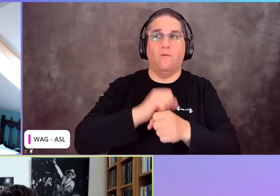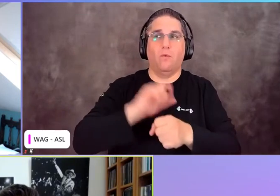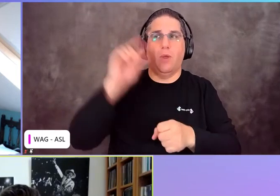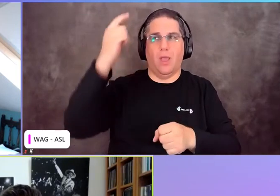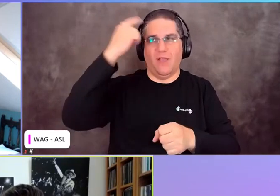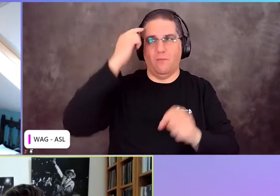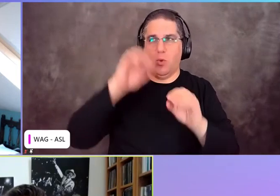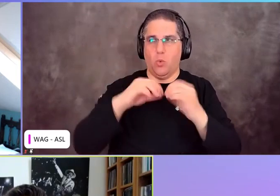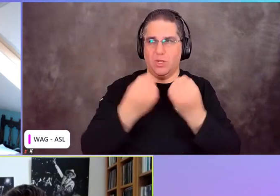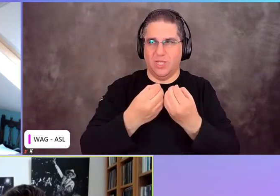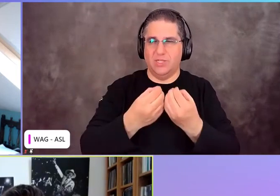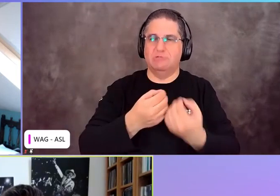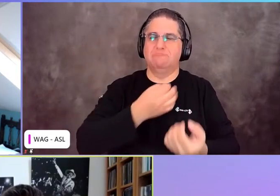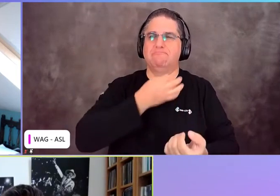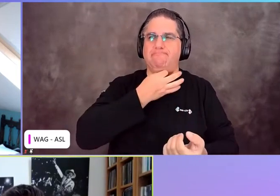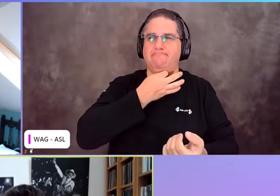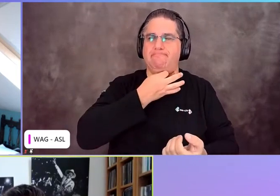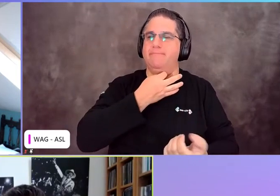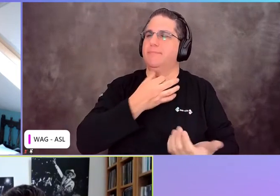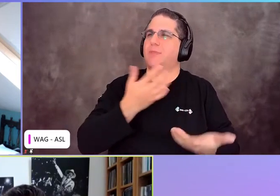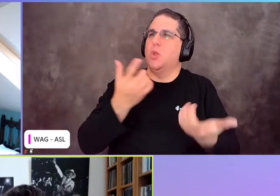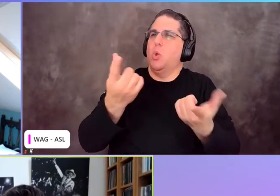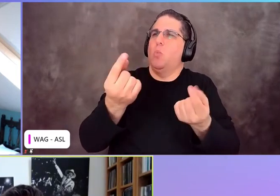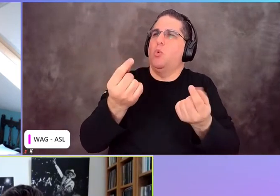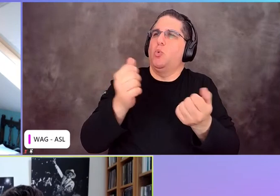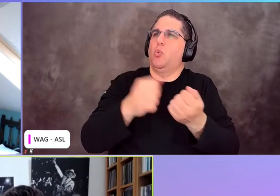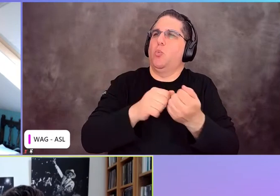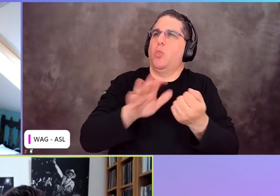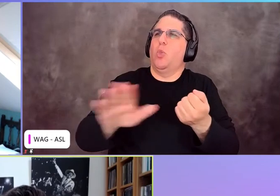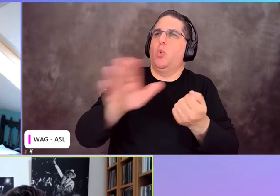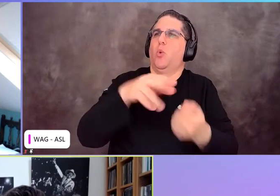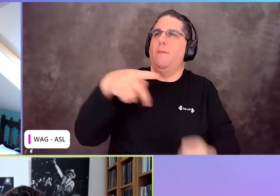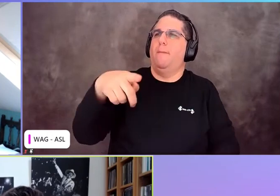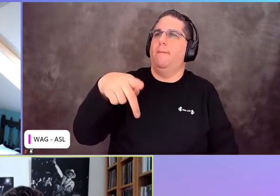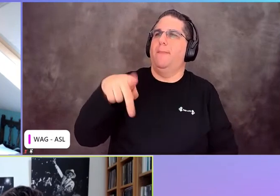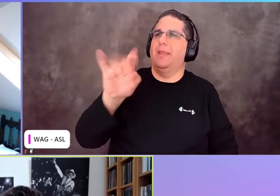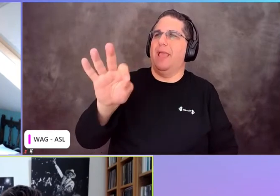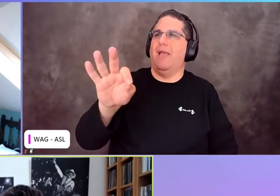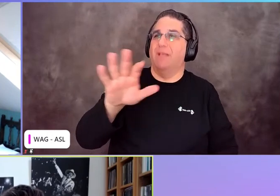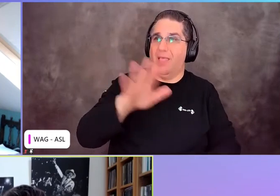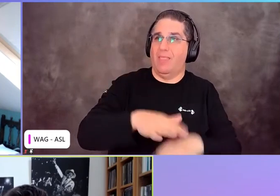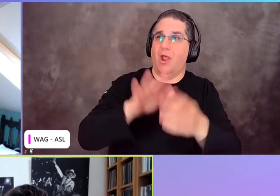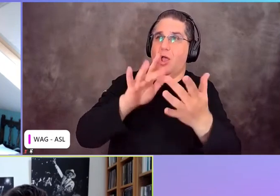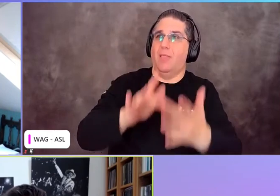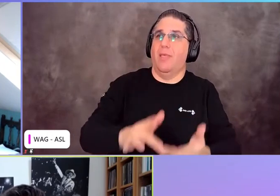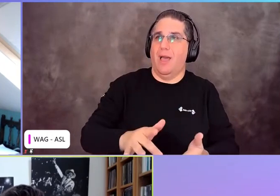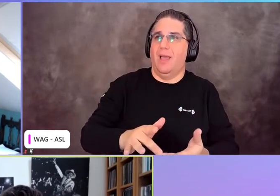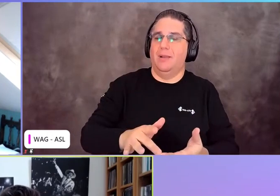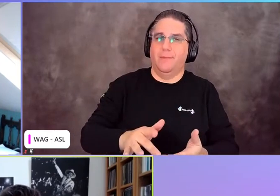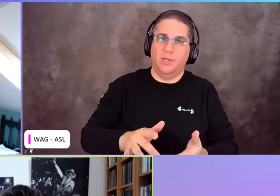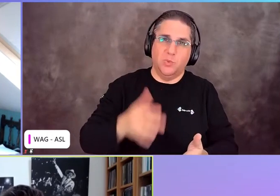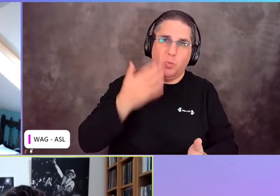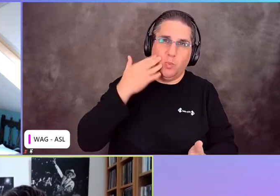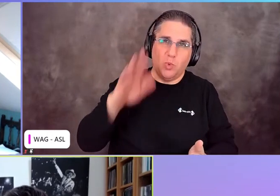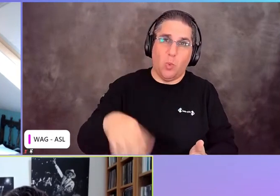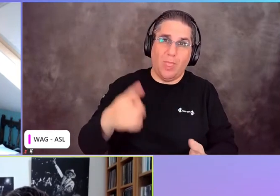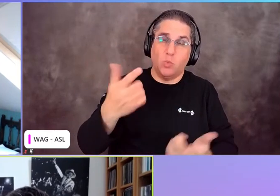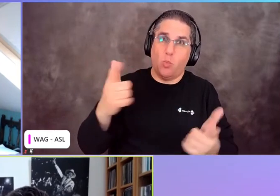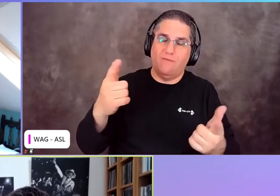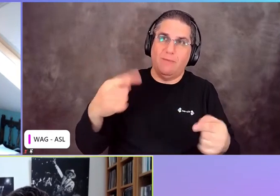knew this one was coming. Especially on the government track. Anna is in the government organization. She